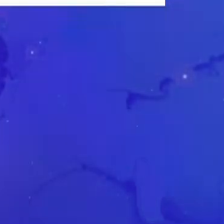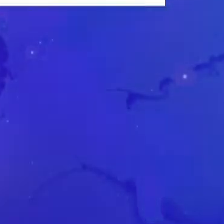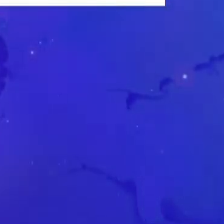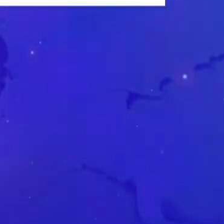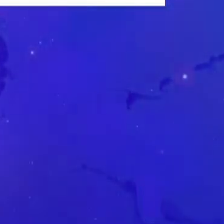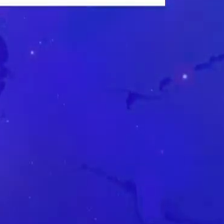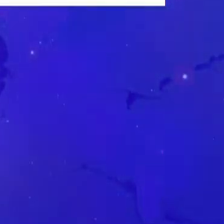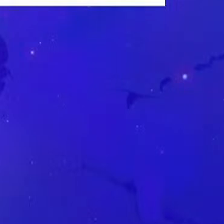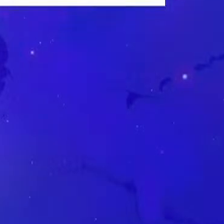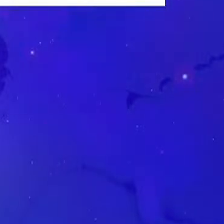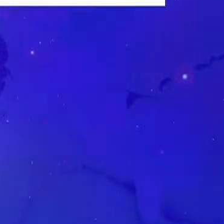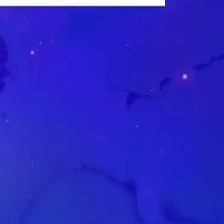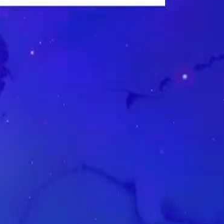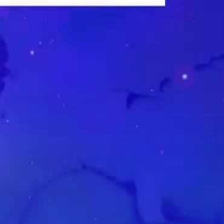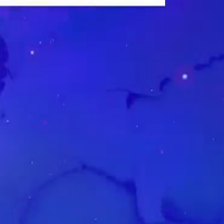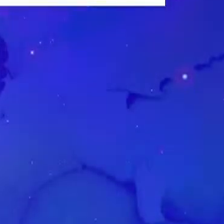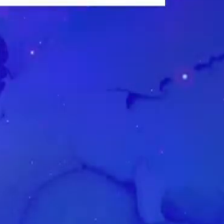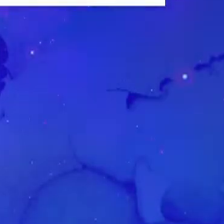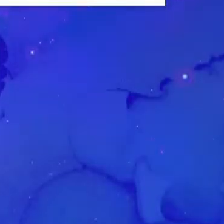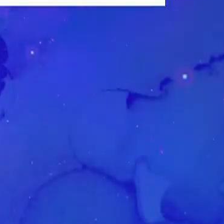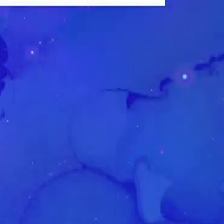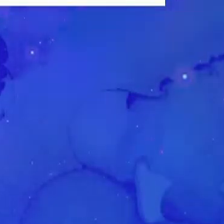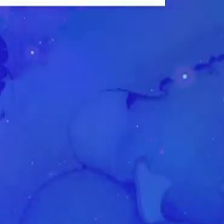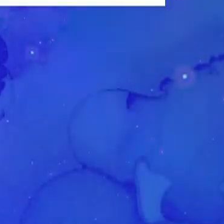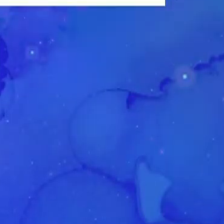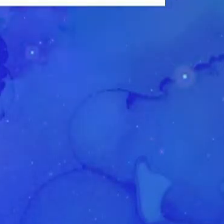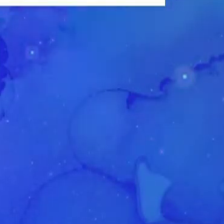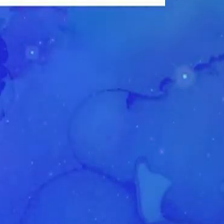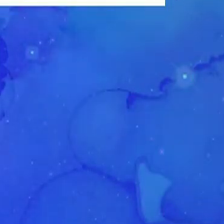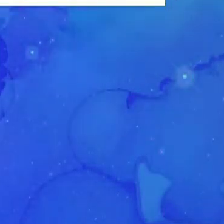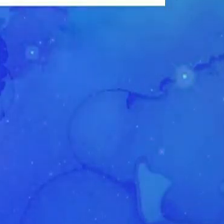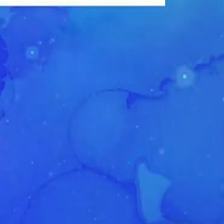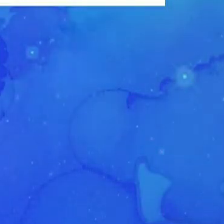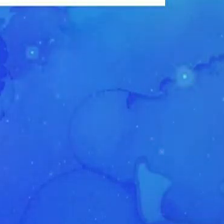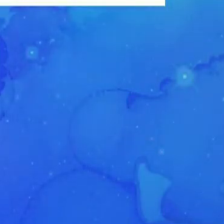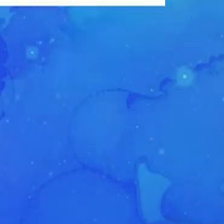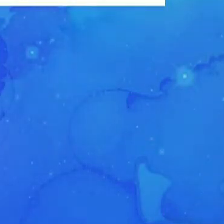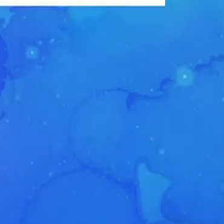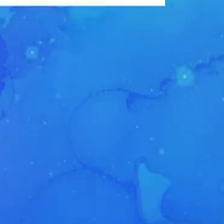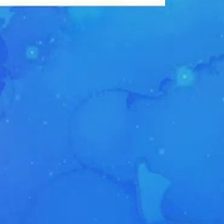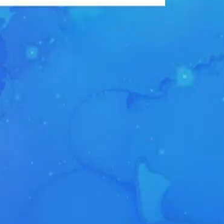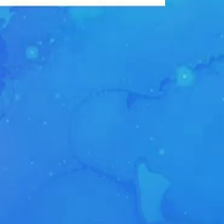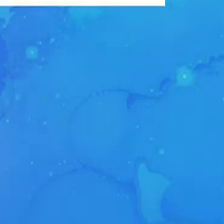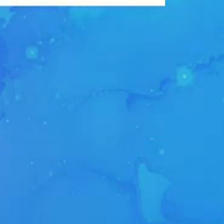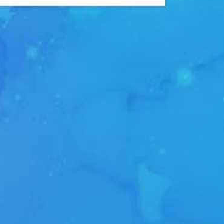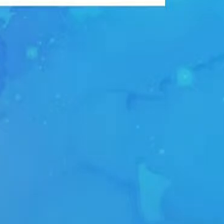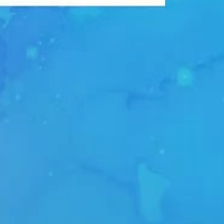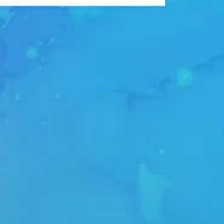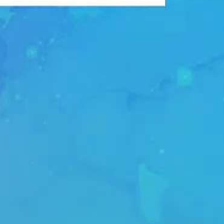supporting move to include programming on wxxi and working with the community to lead change toward